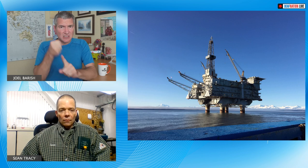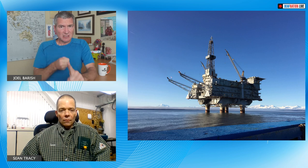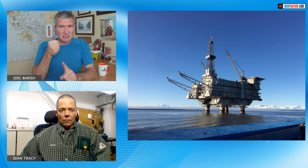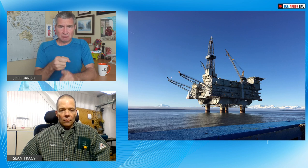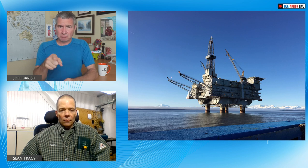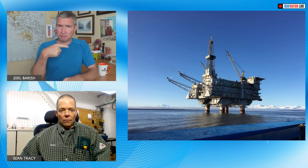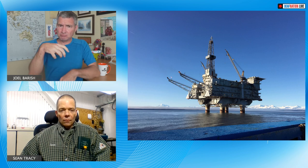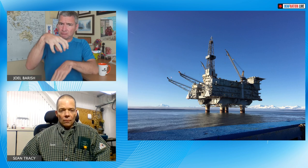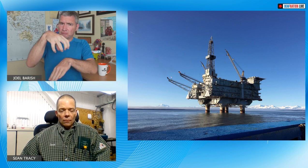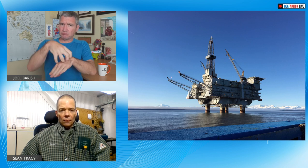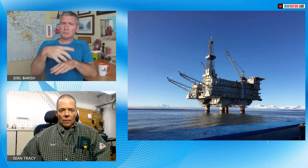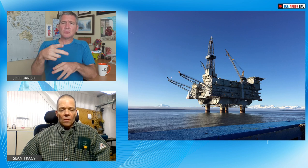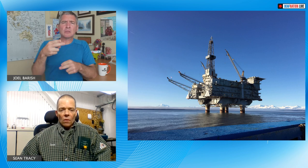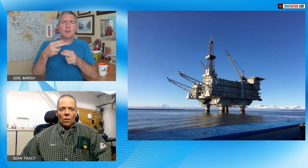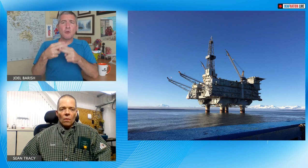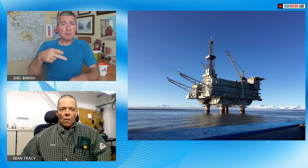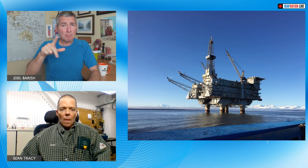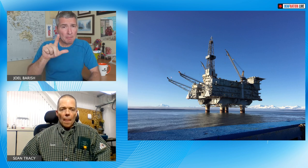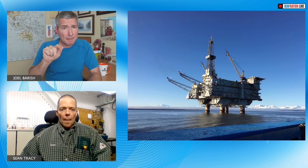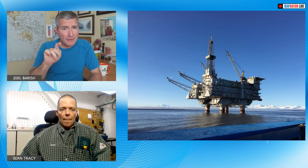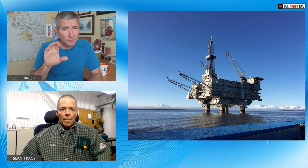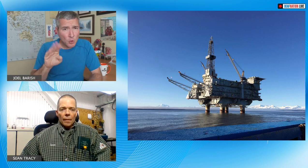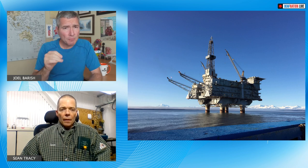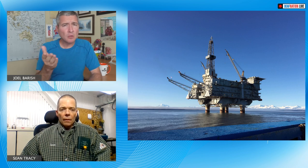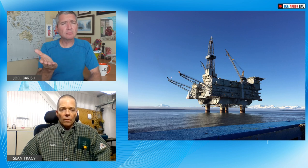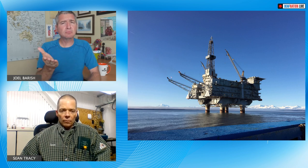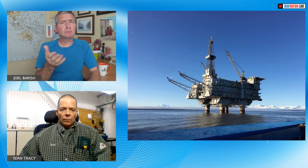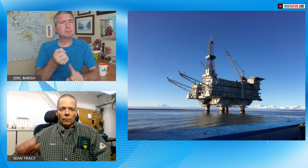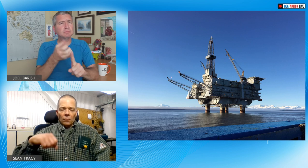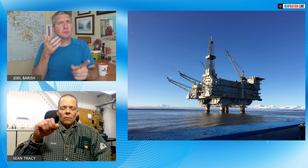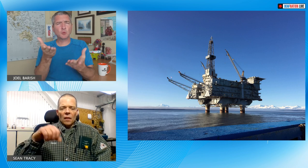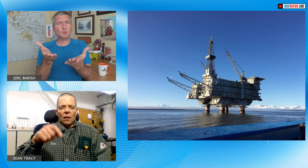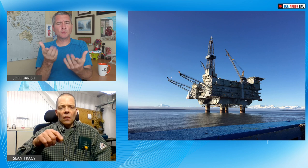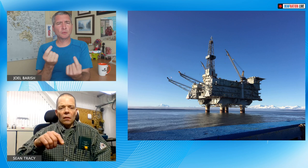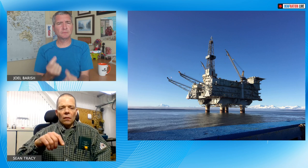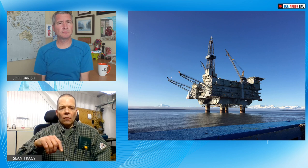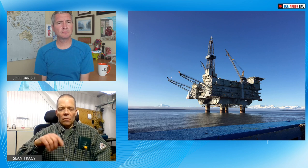ice is constantly pounding against the rig? What would you call what we're looking at in the picture? A platform?